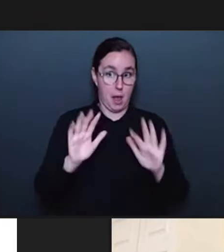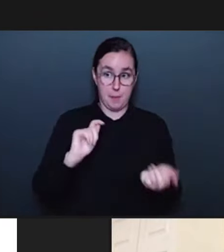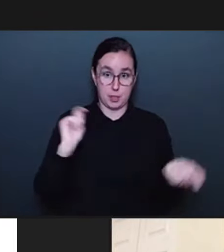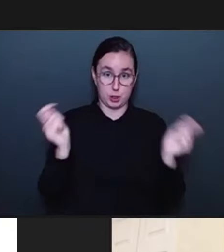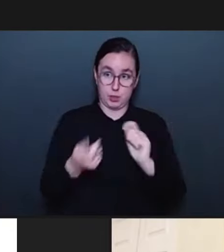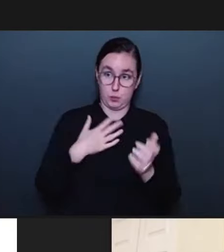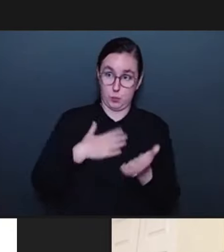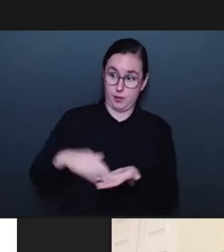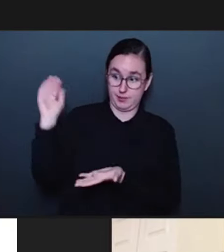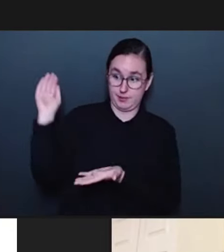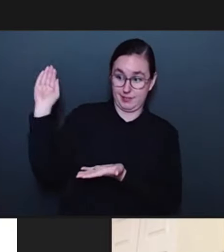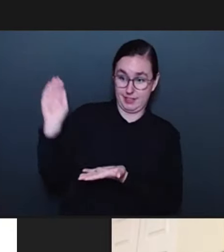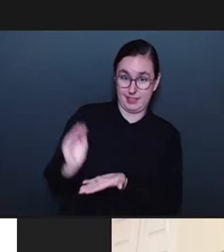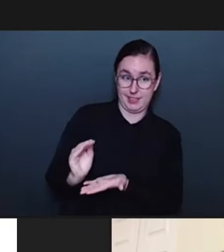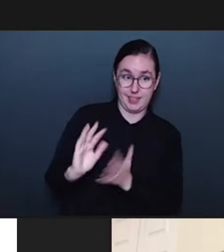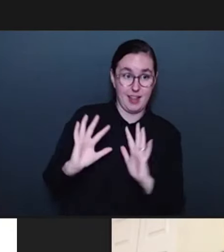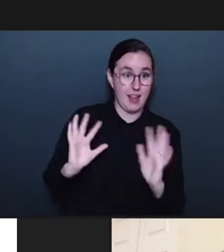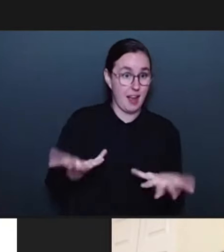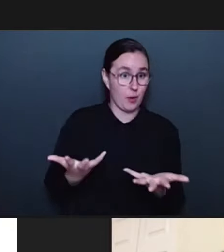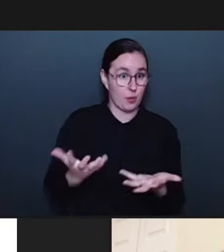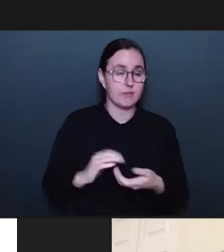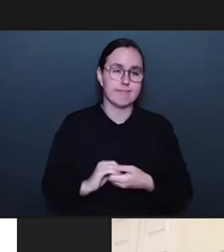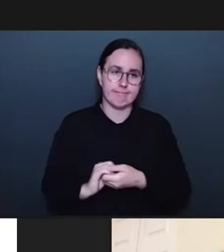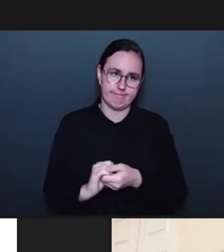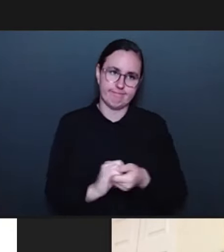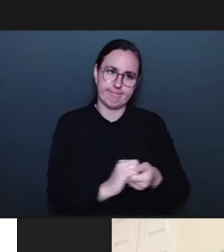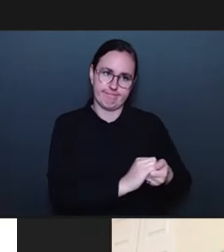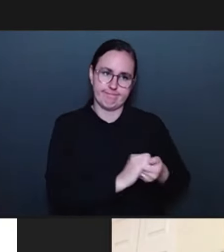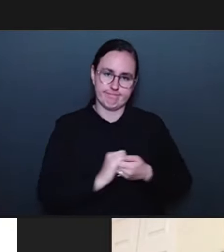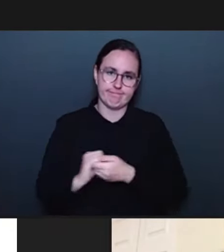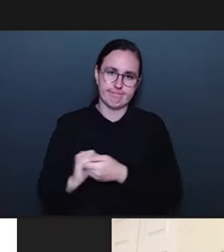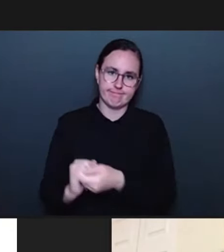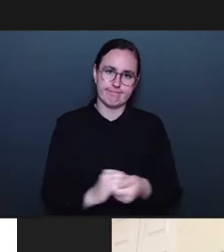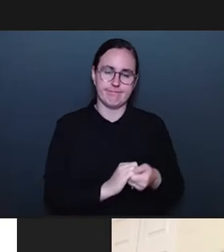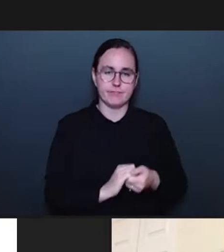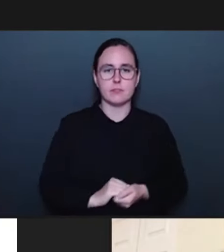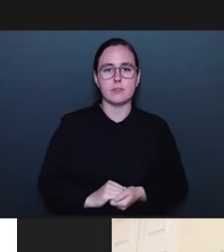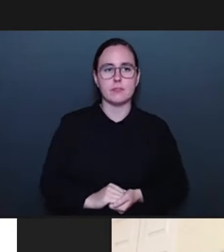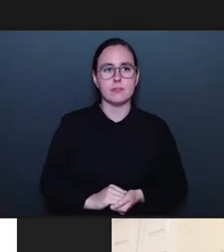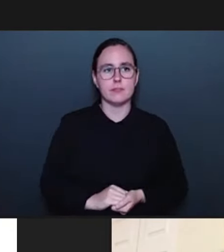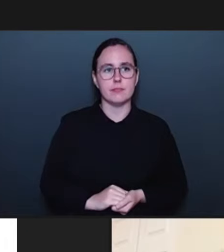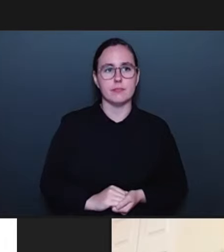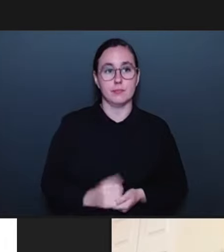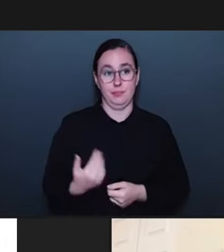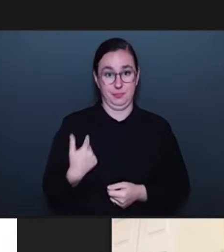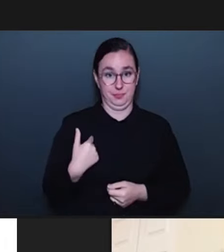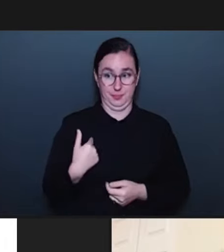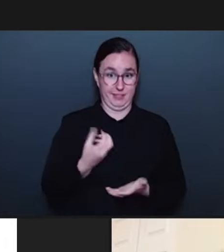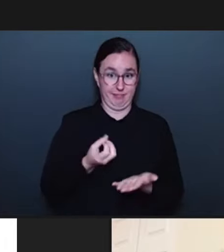cohesion, process legitimacy, and resilience are all dimensions of social sustainability.